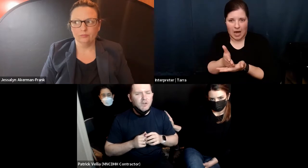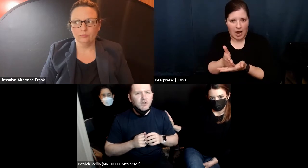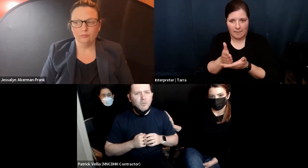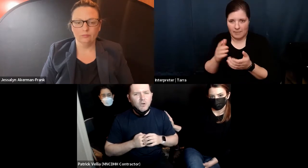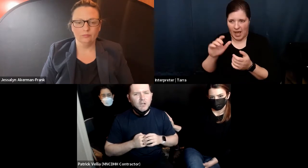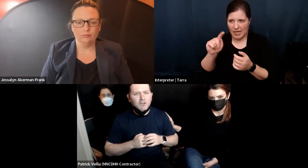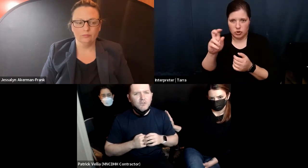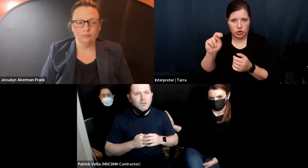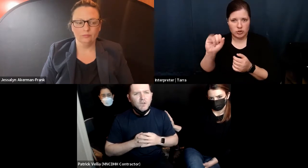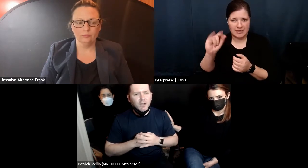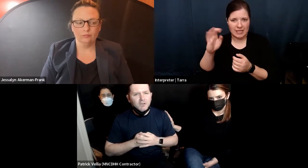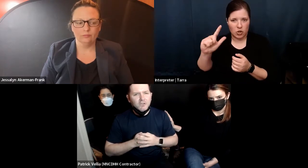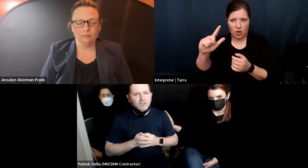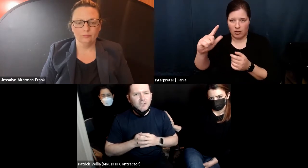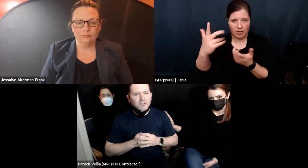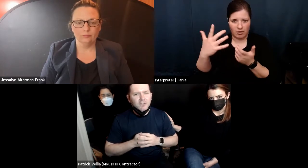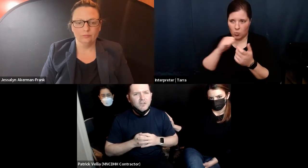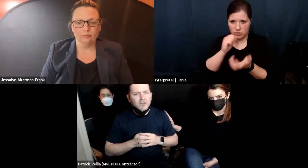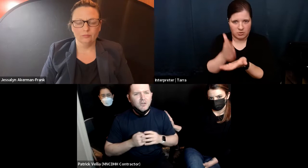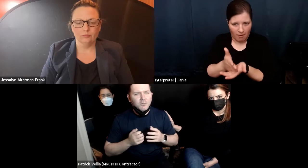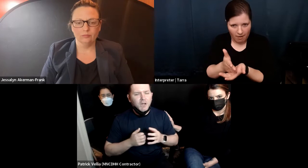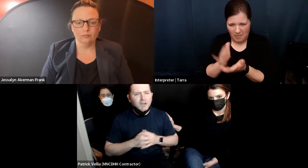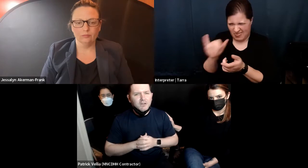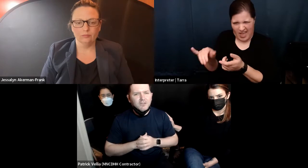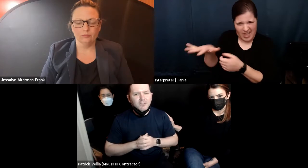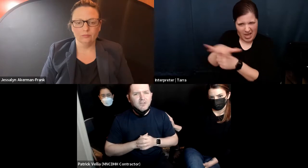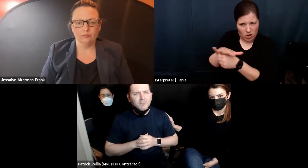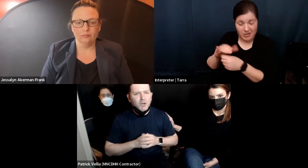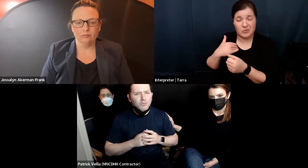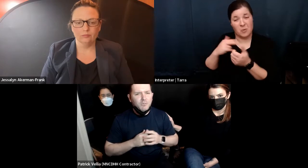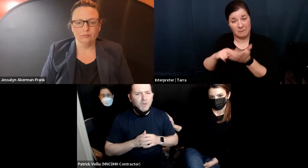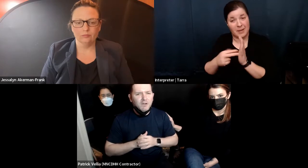city for community college, which didn't stop at the transit hub.